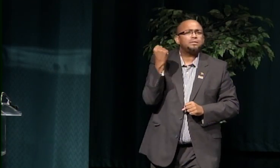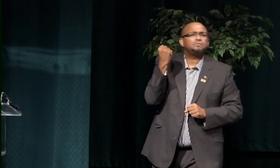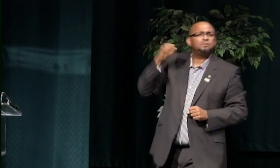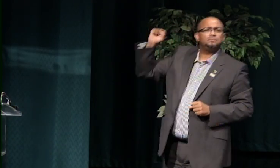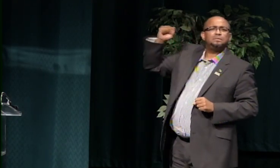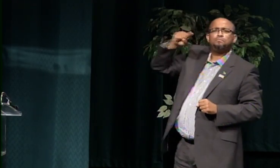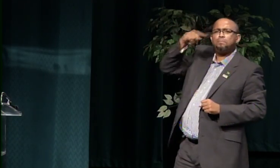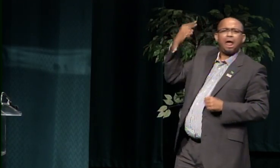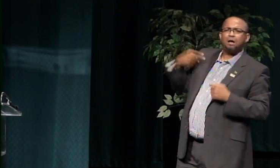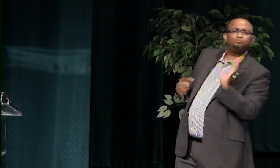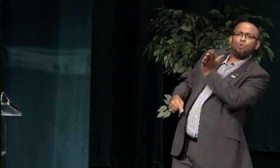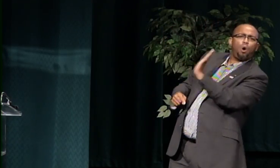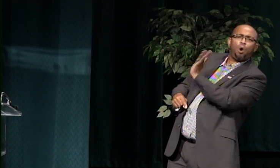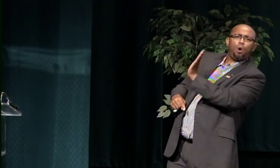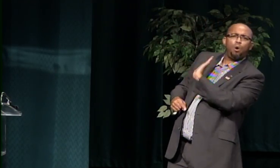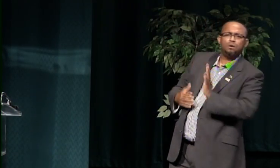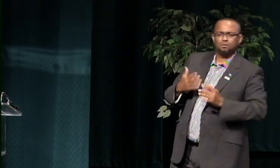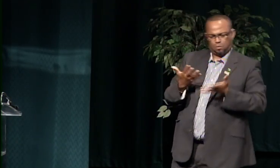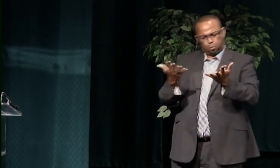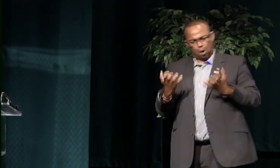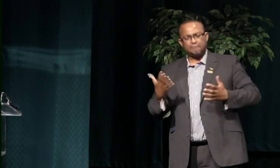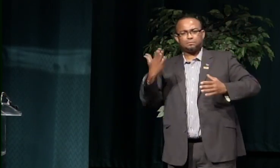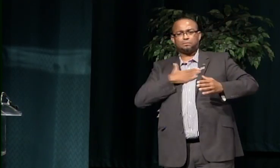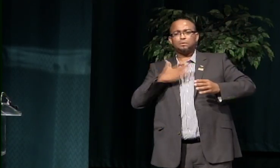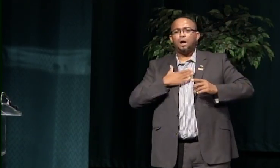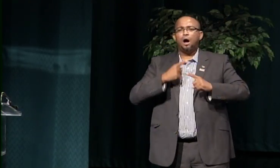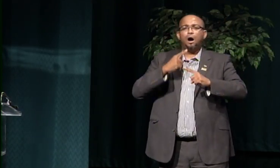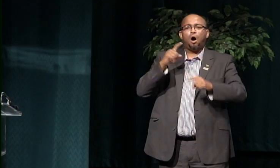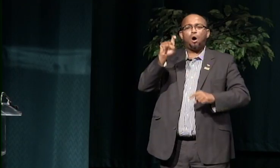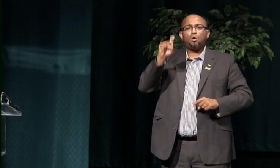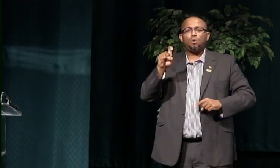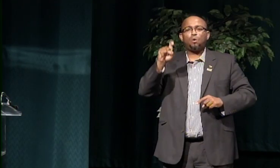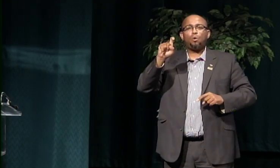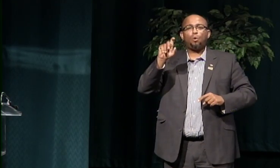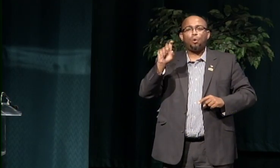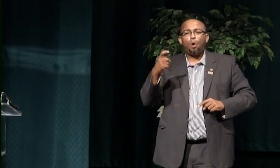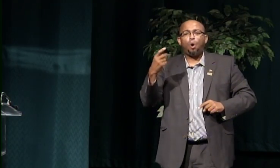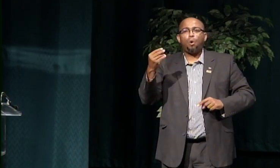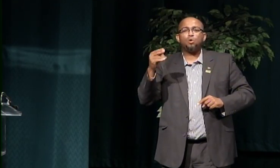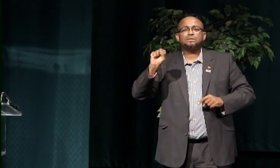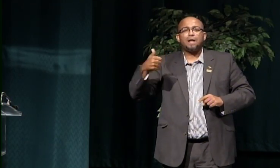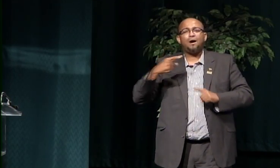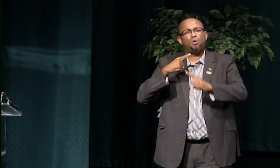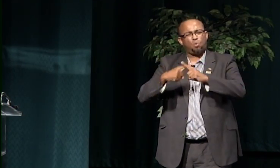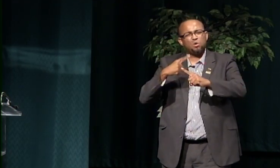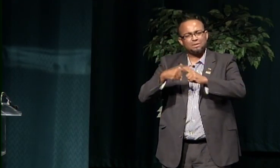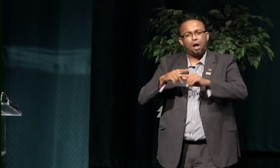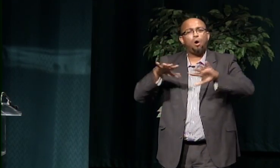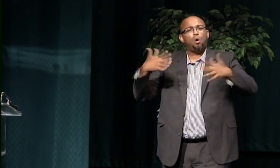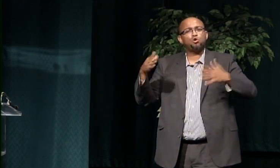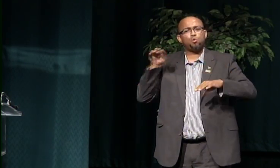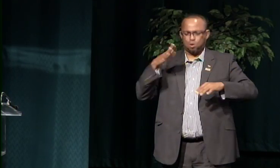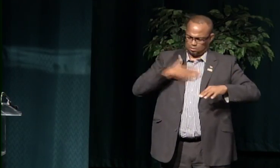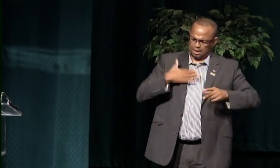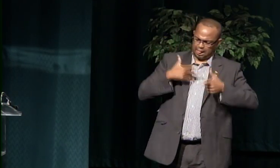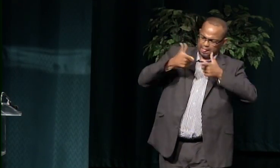were that of the Dutch.